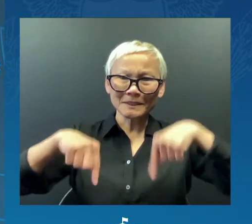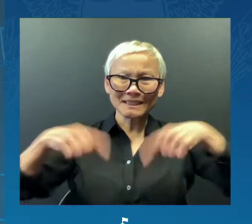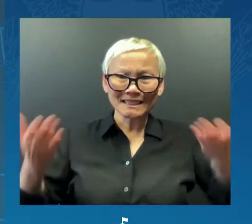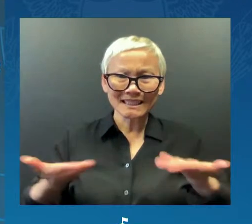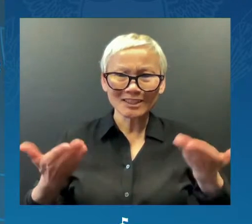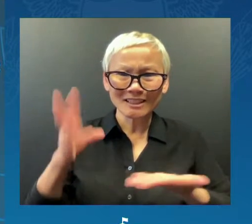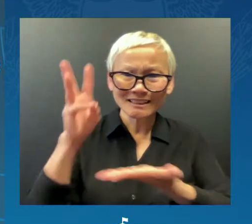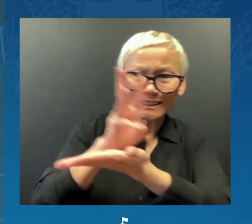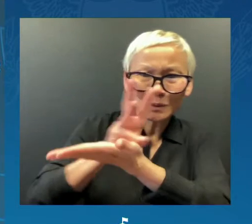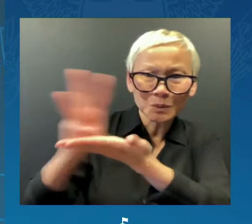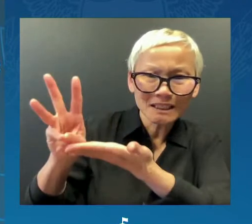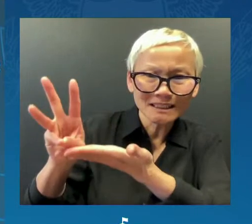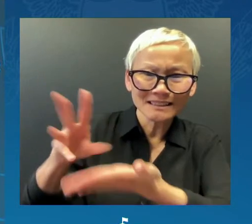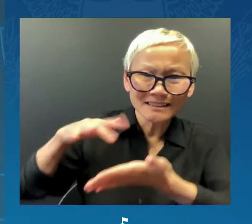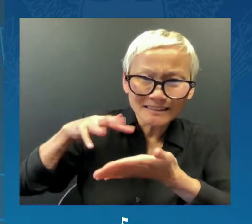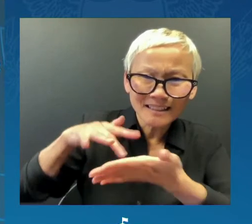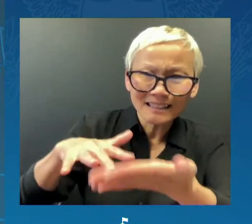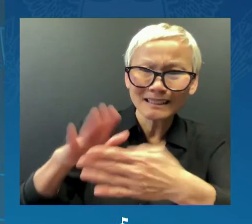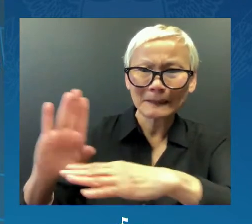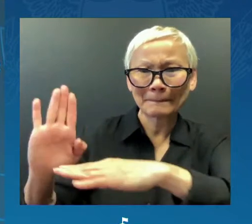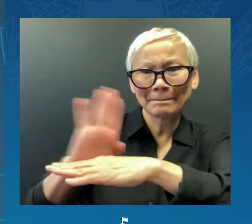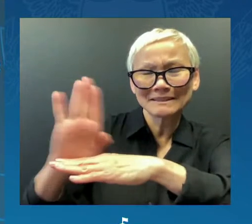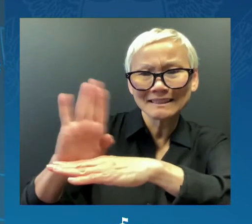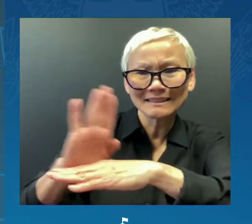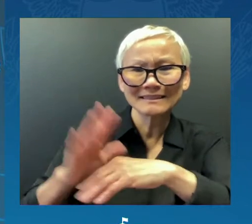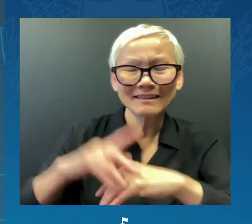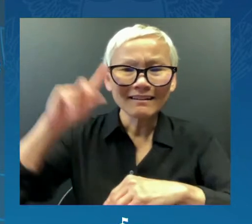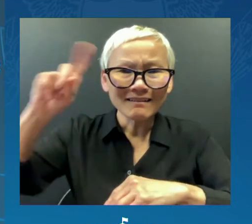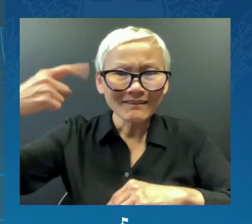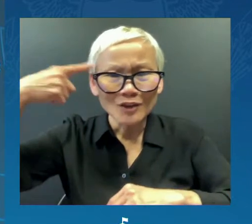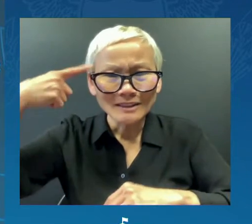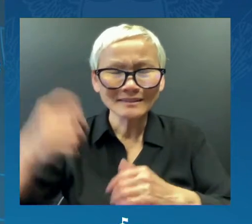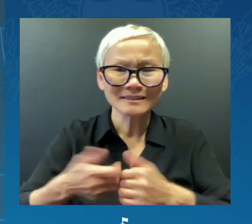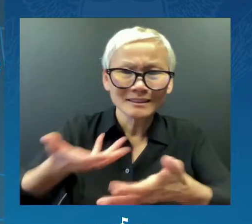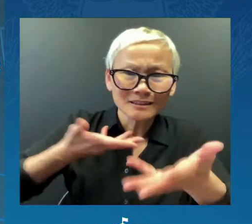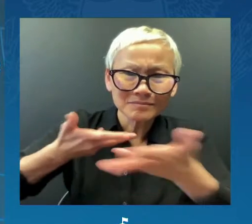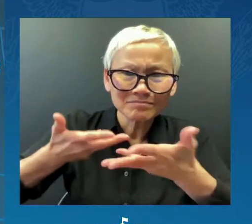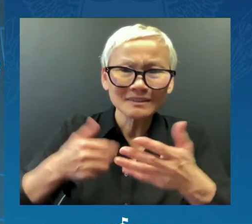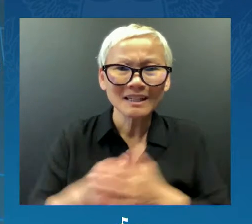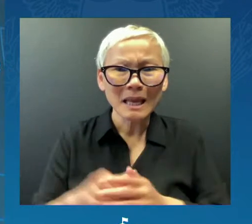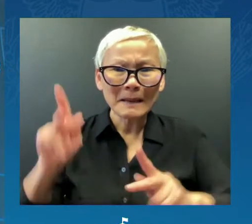or public management. We also developed YALI Regional Leadership Centers